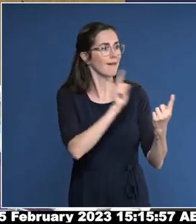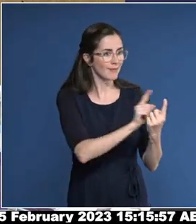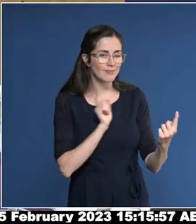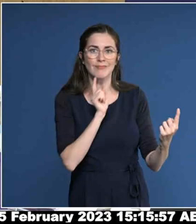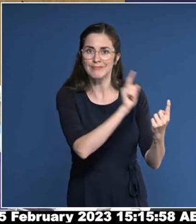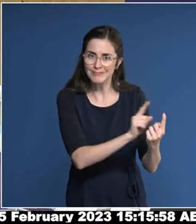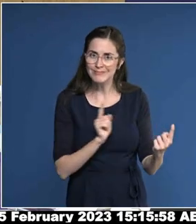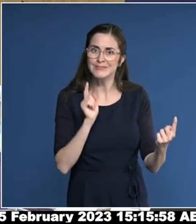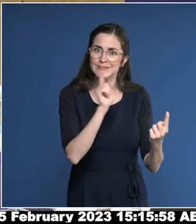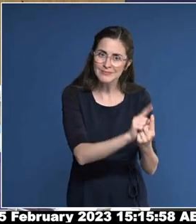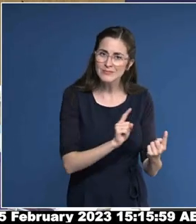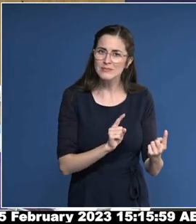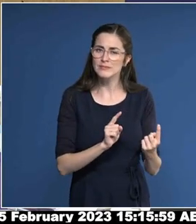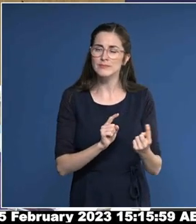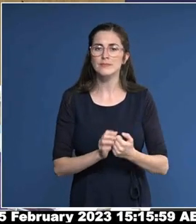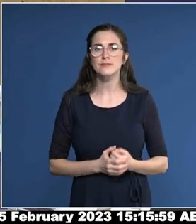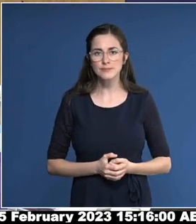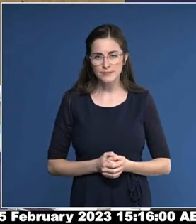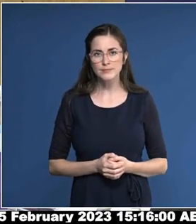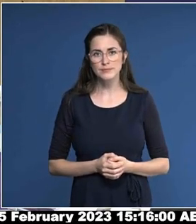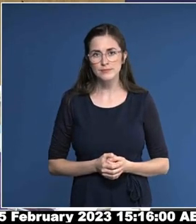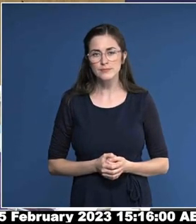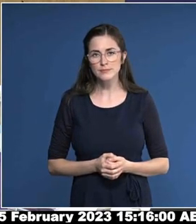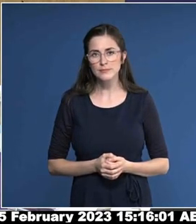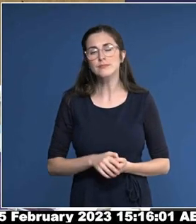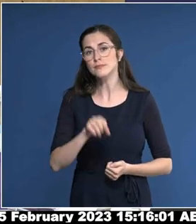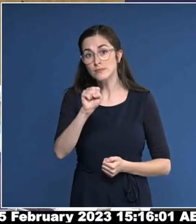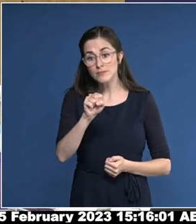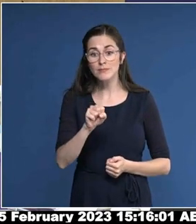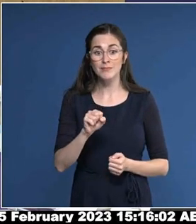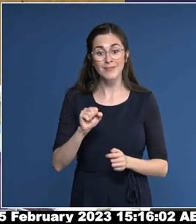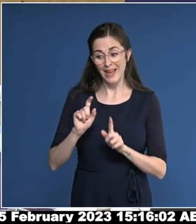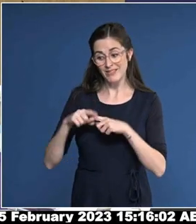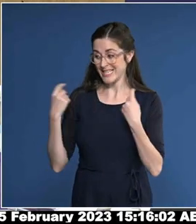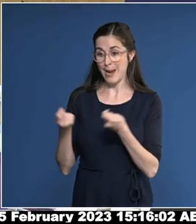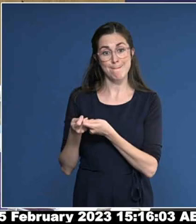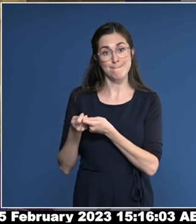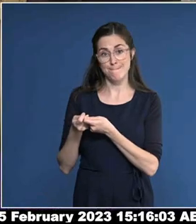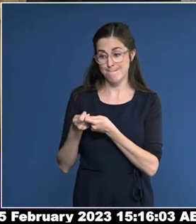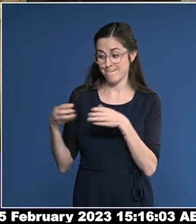time? MS DEAN: No, absolutely. It could be a team of staff and they would then rotate.